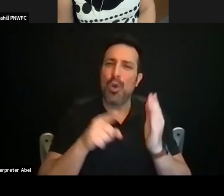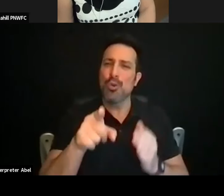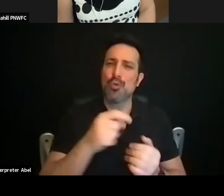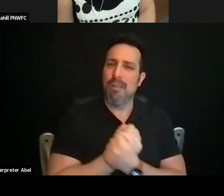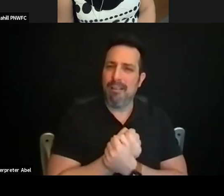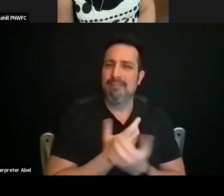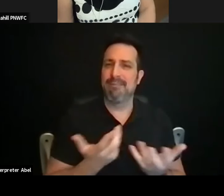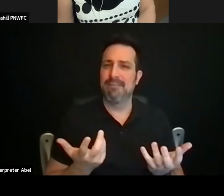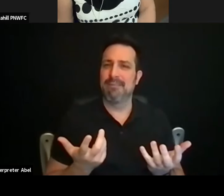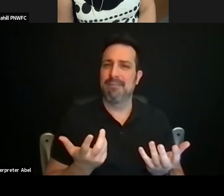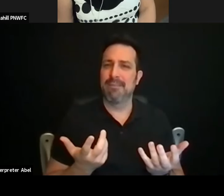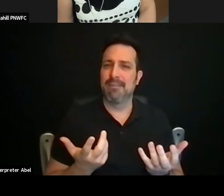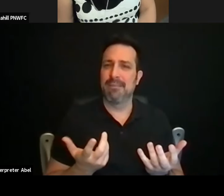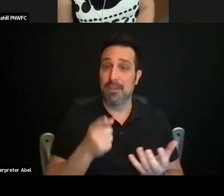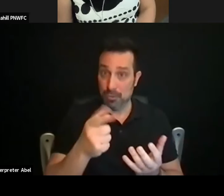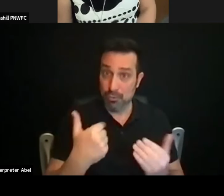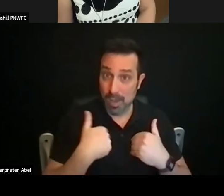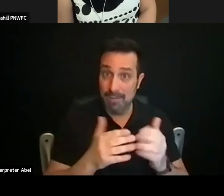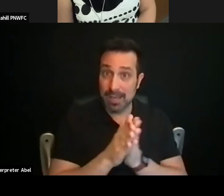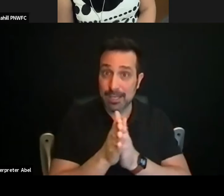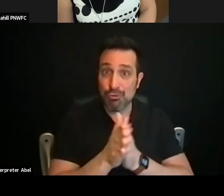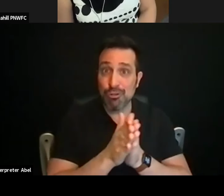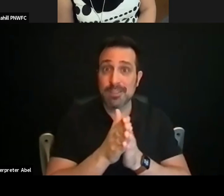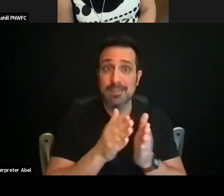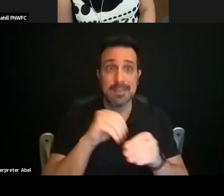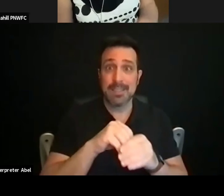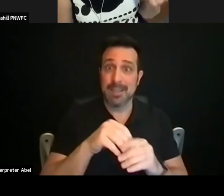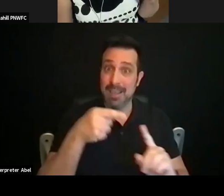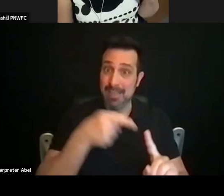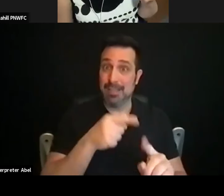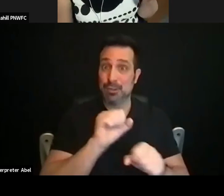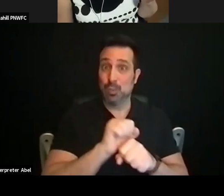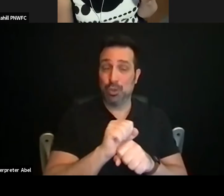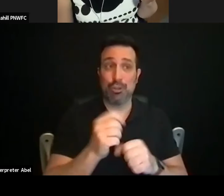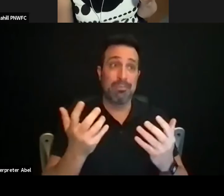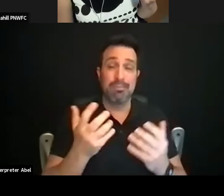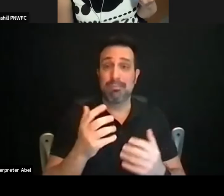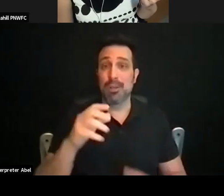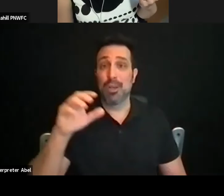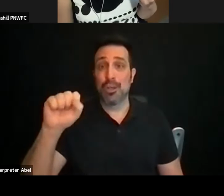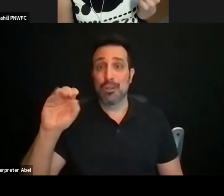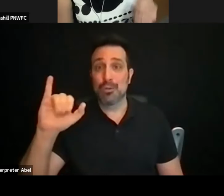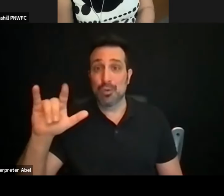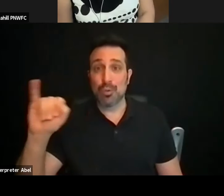finding your strength, I think my best advice is figure out